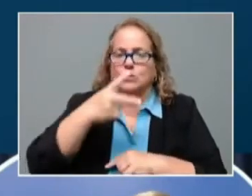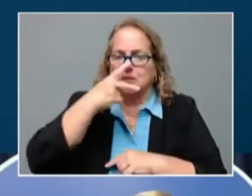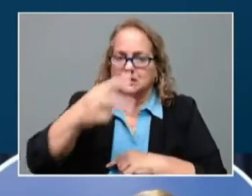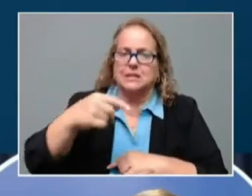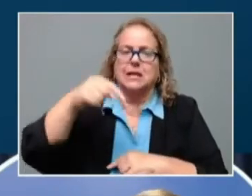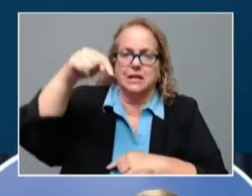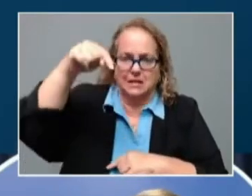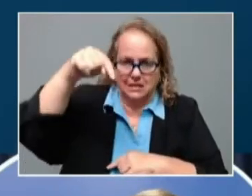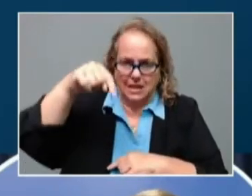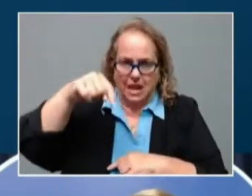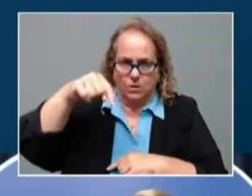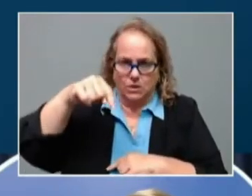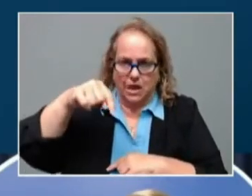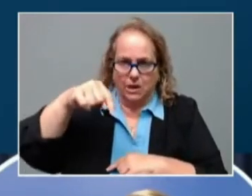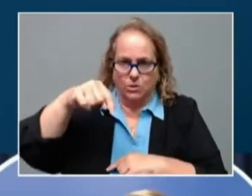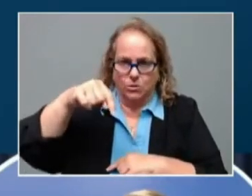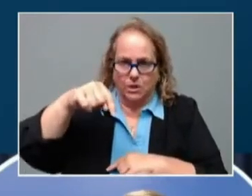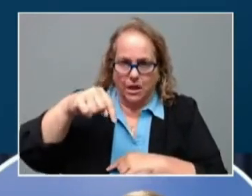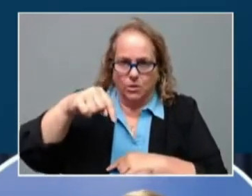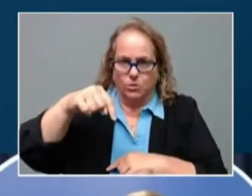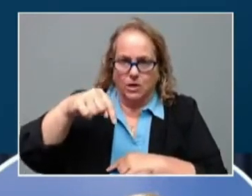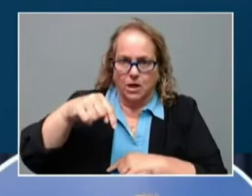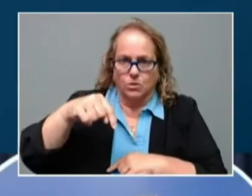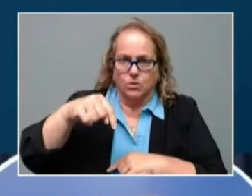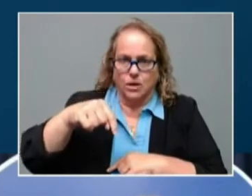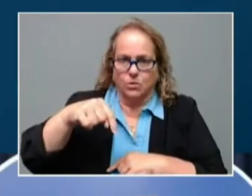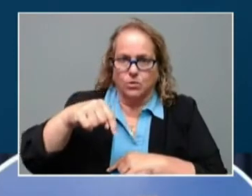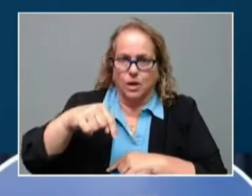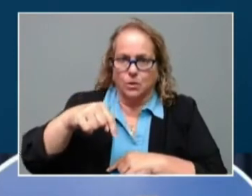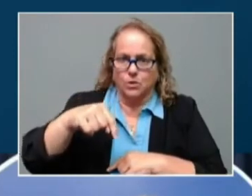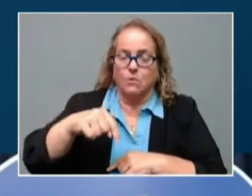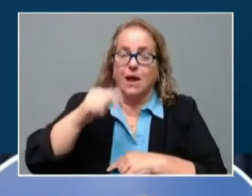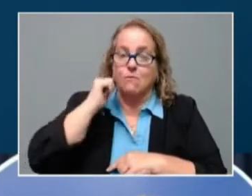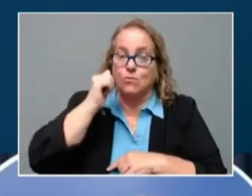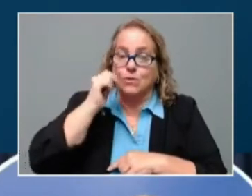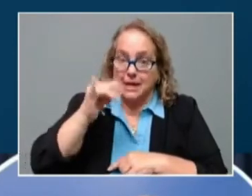day we have seen it go down at least just a little bit. This is typically